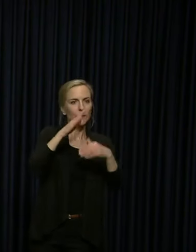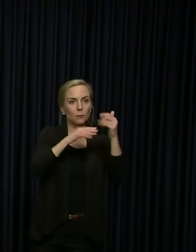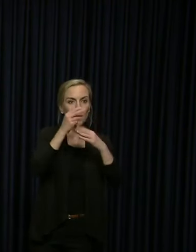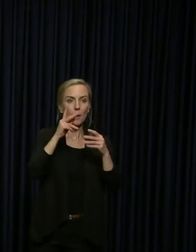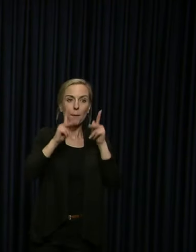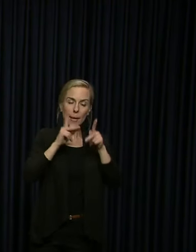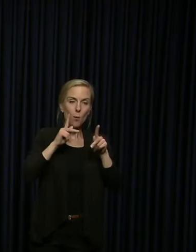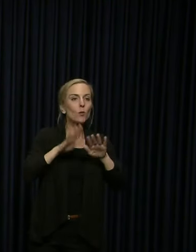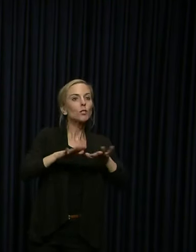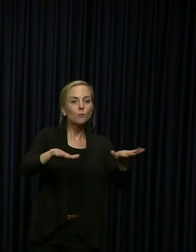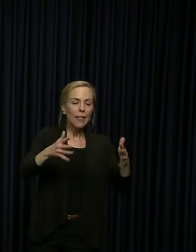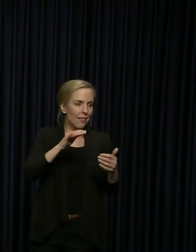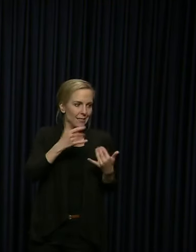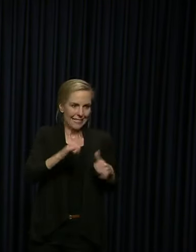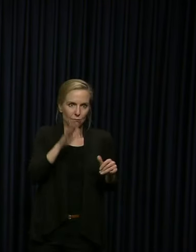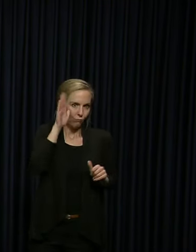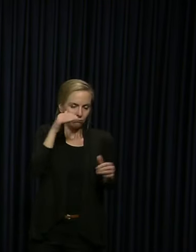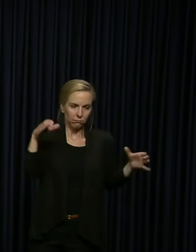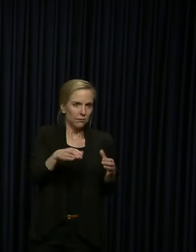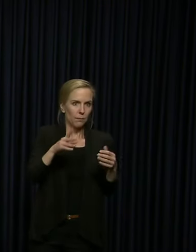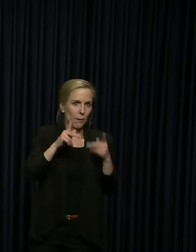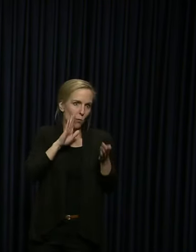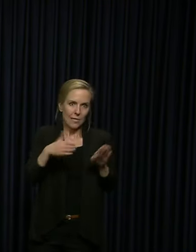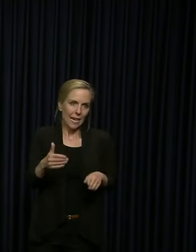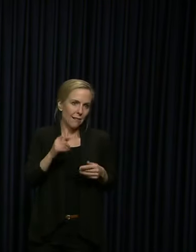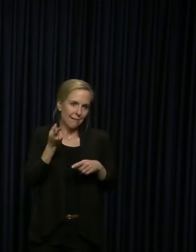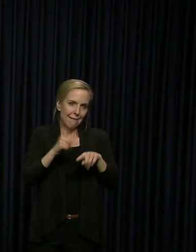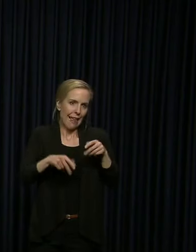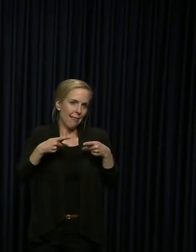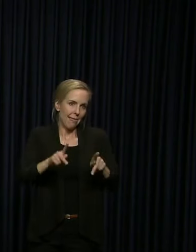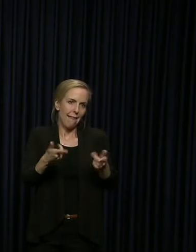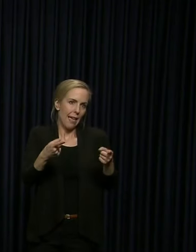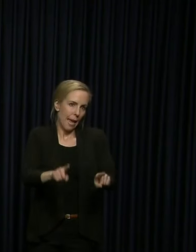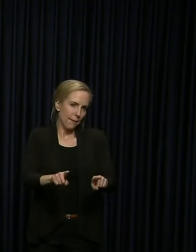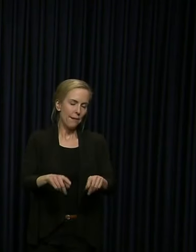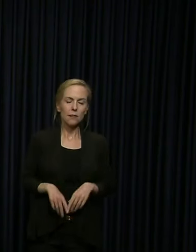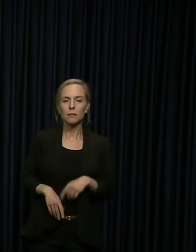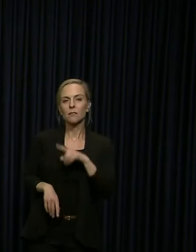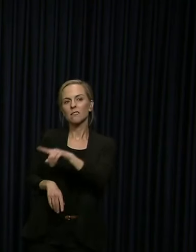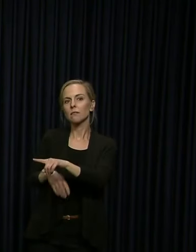DID YOU HAVE ONE MORE? I DIDN'T WANT TO LIMIT YOU TO